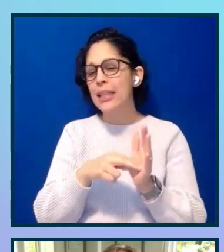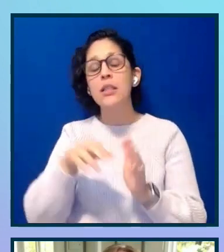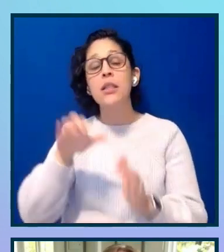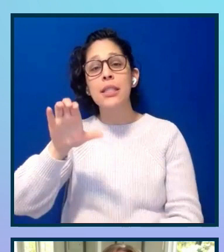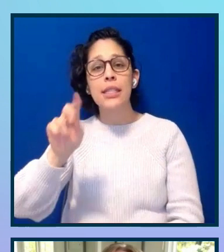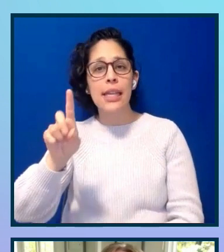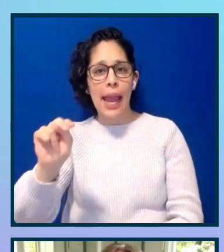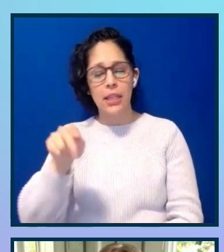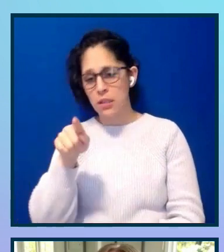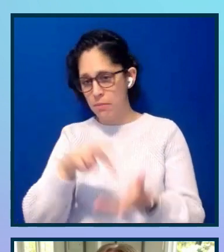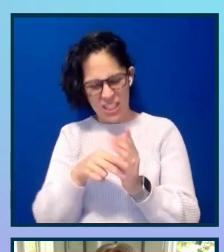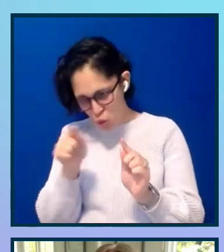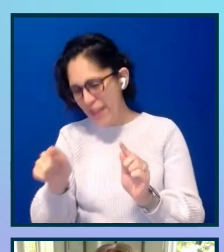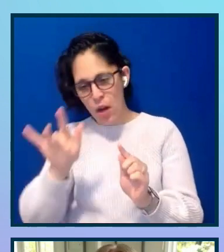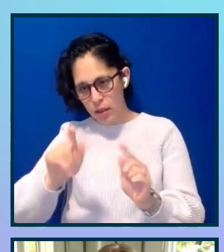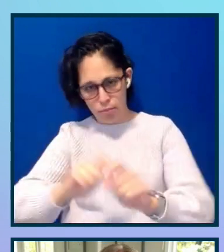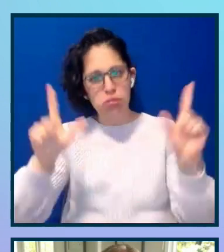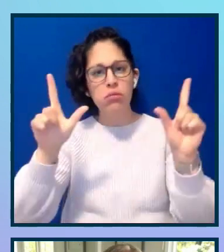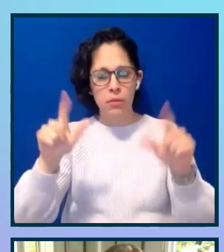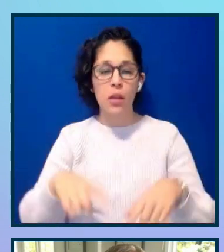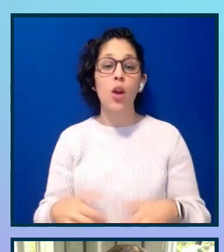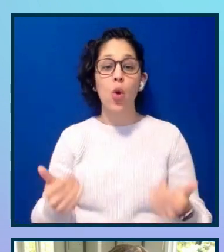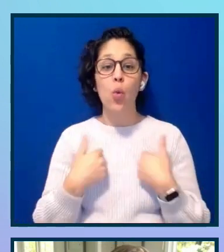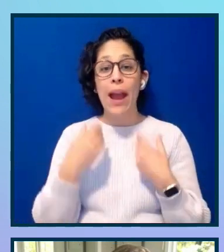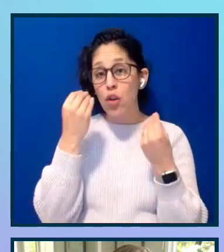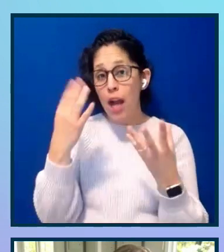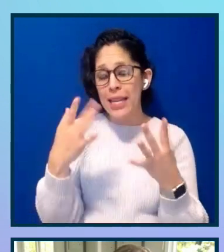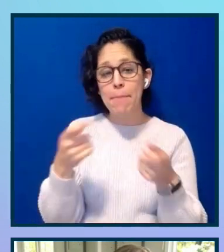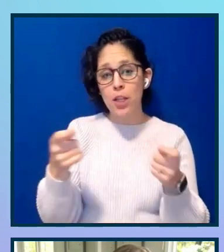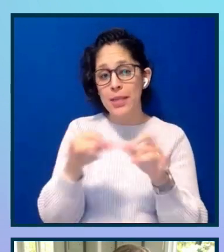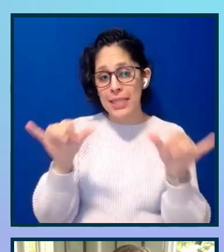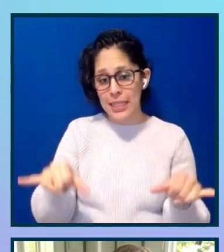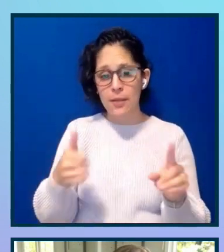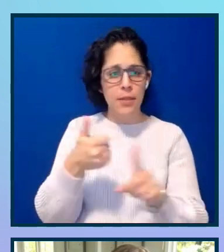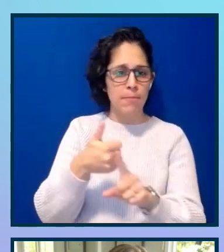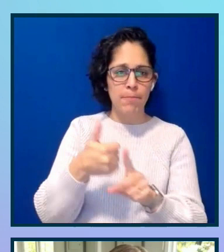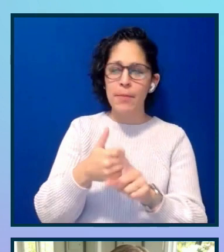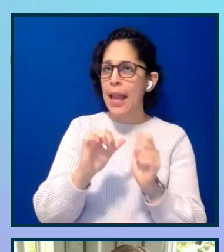And then we've got content management systems. Those are basically the way to aggregate